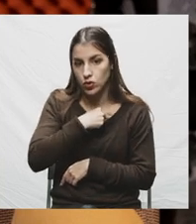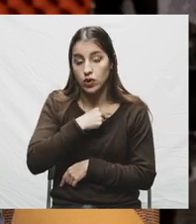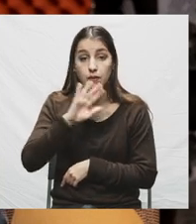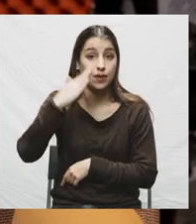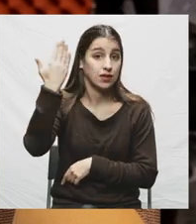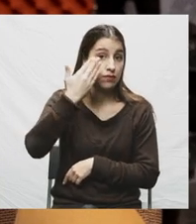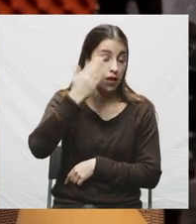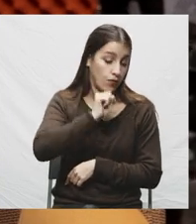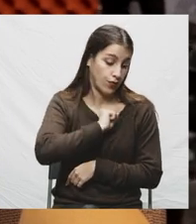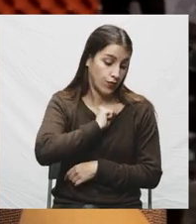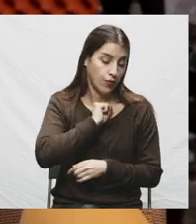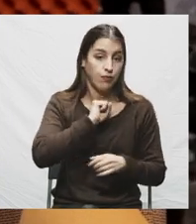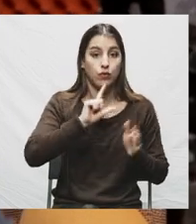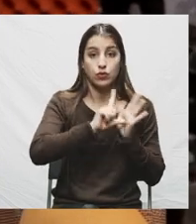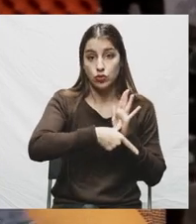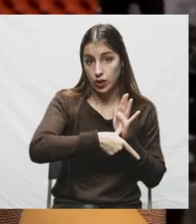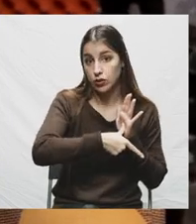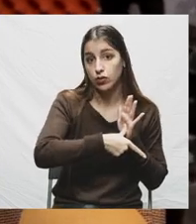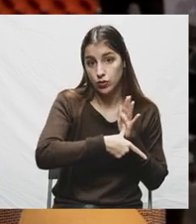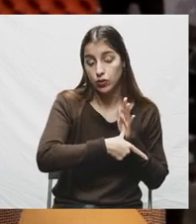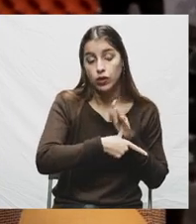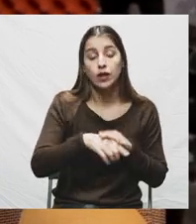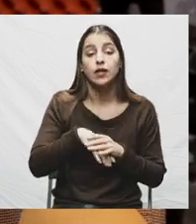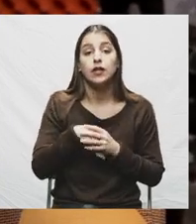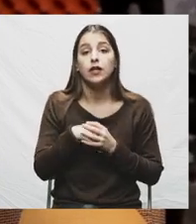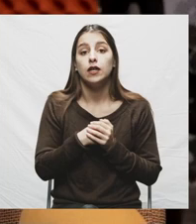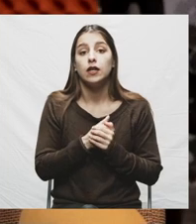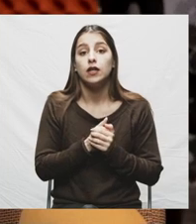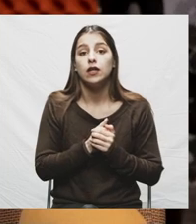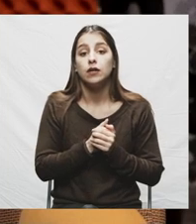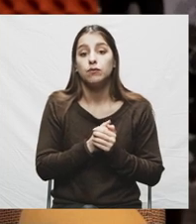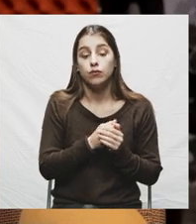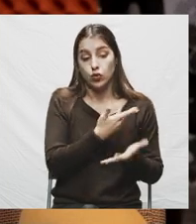mainly through my projects, they served as unifying projects of this artistic core team.